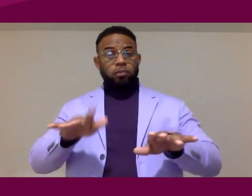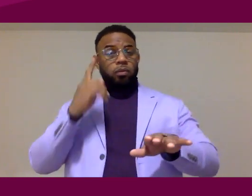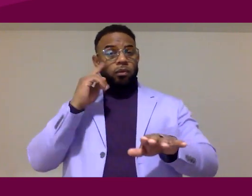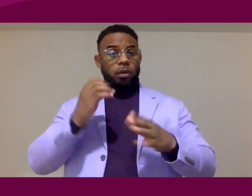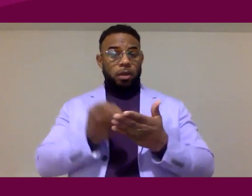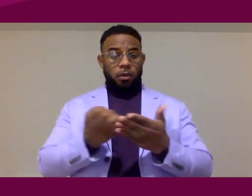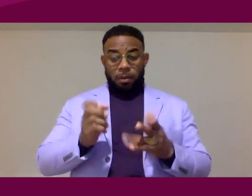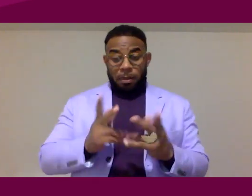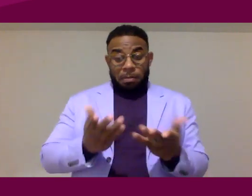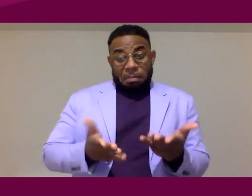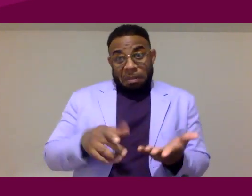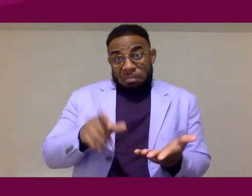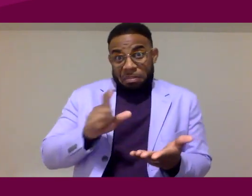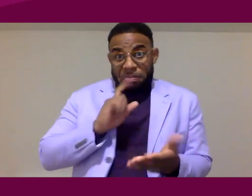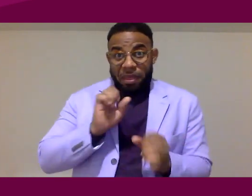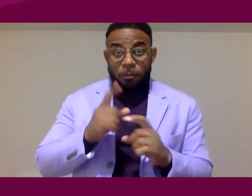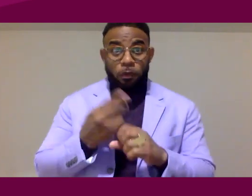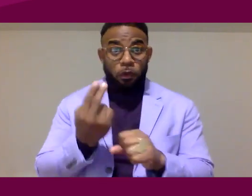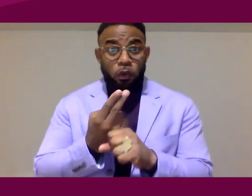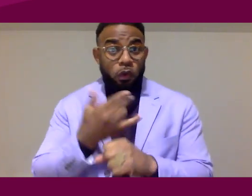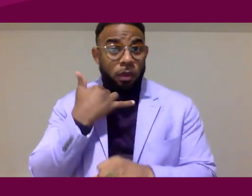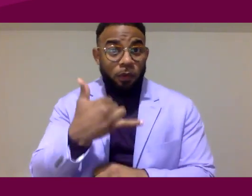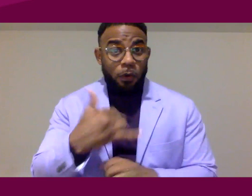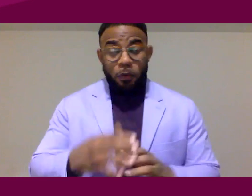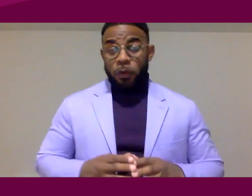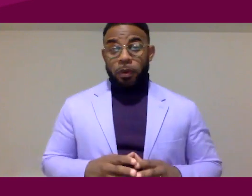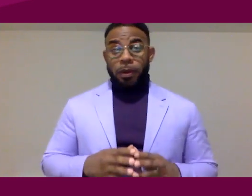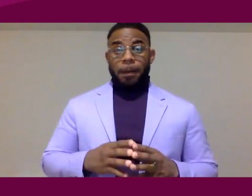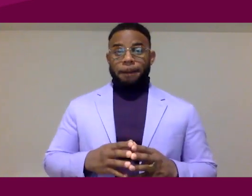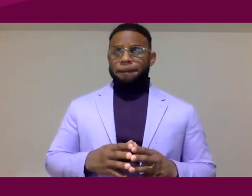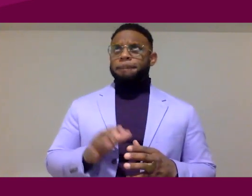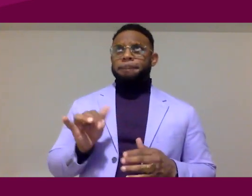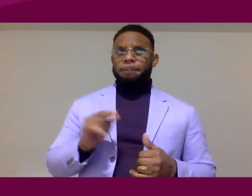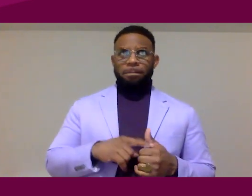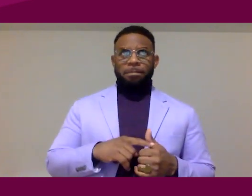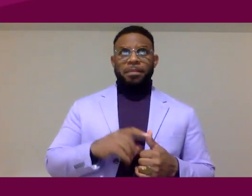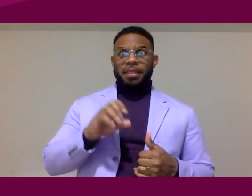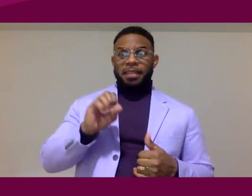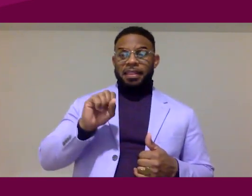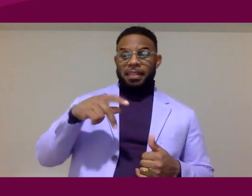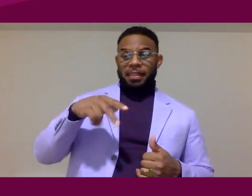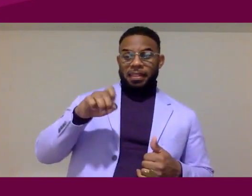that people might need to be able to use the phone, like speaker phones, which used to